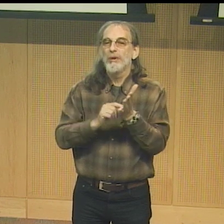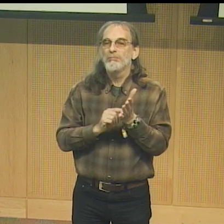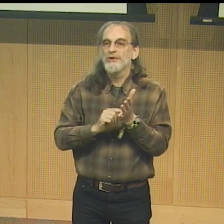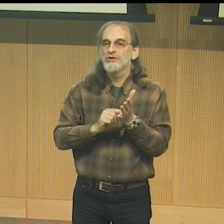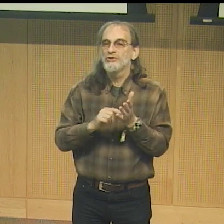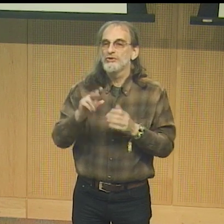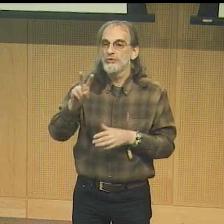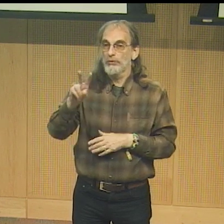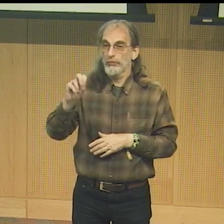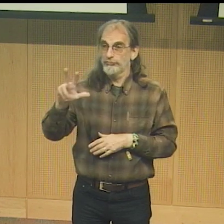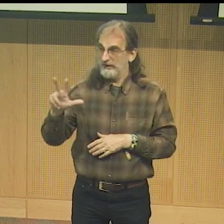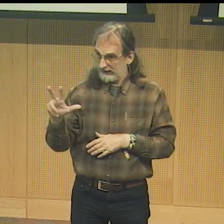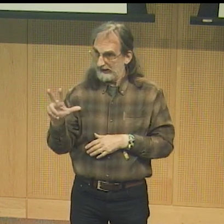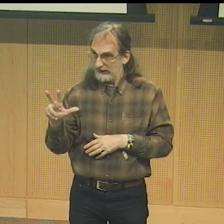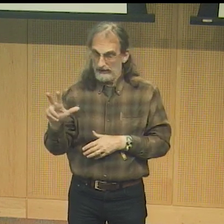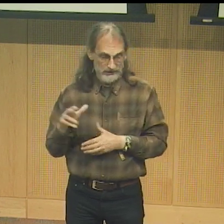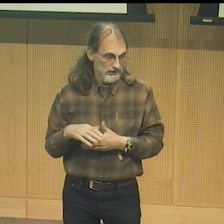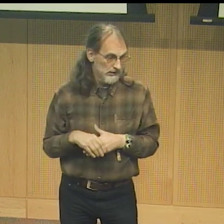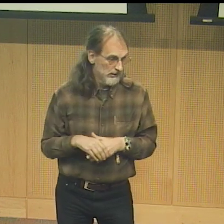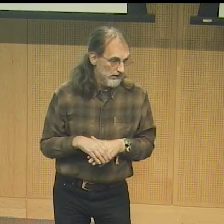The book was finally published in 2003.